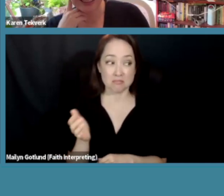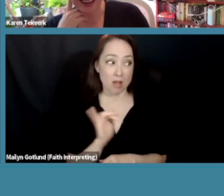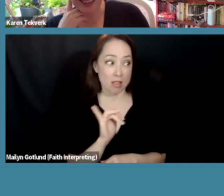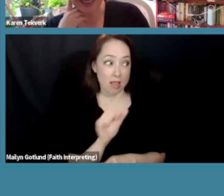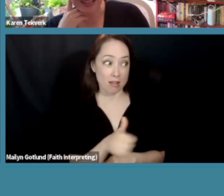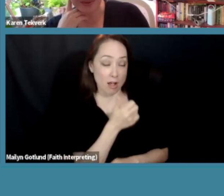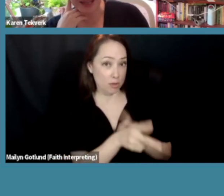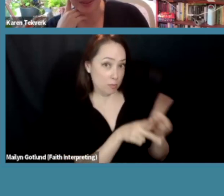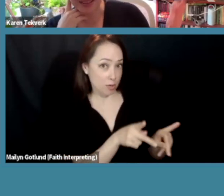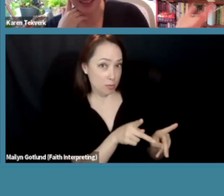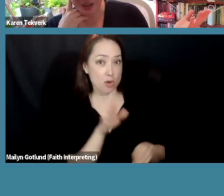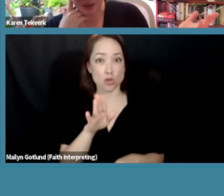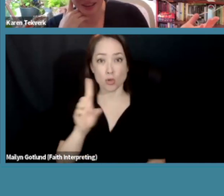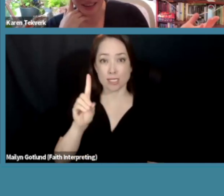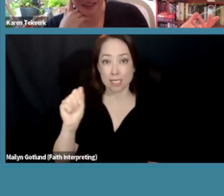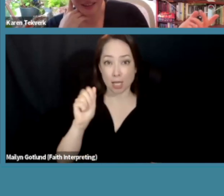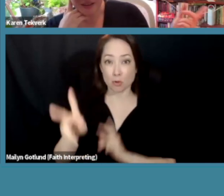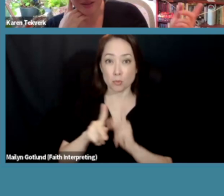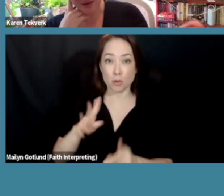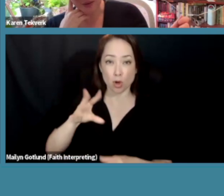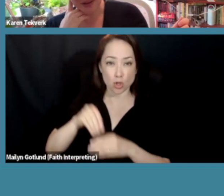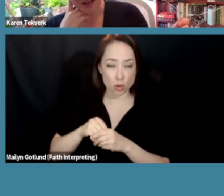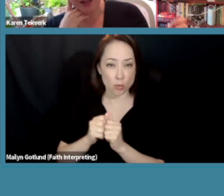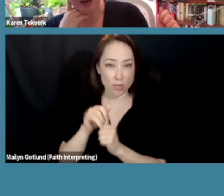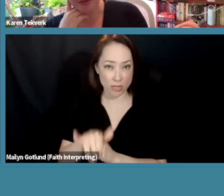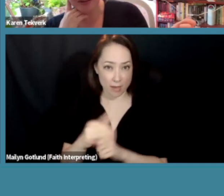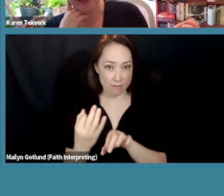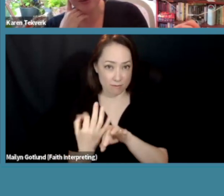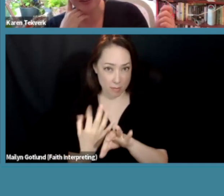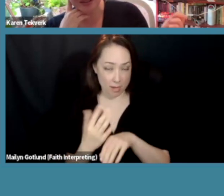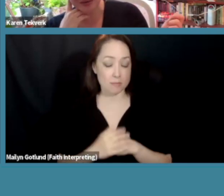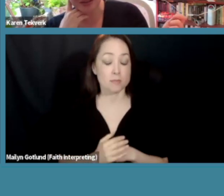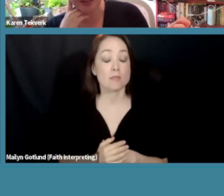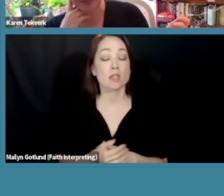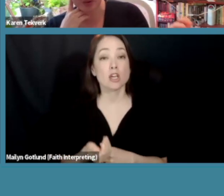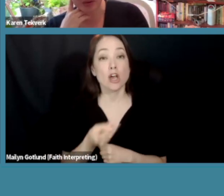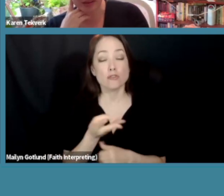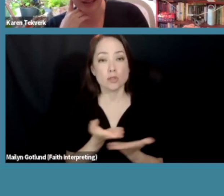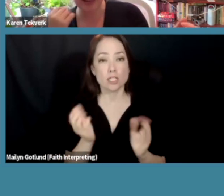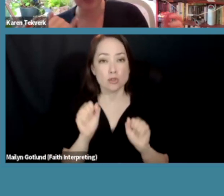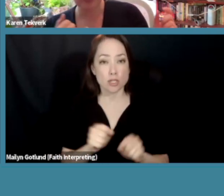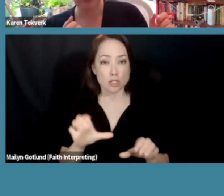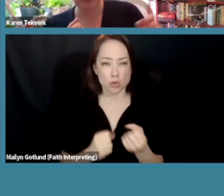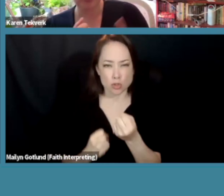your disabled patrons are included in that. A couple of things you can do to support that.